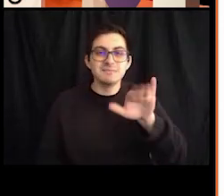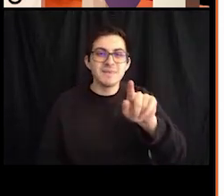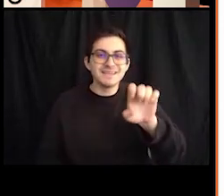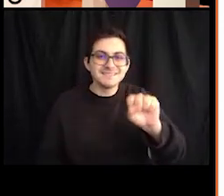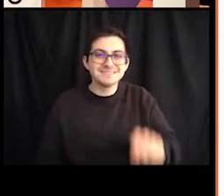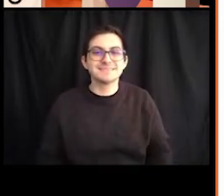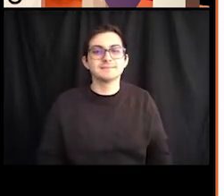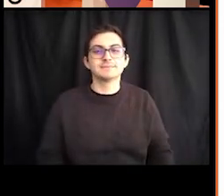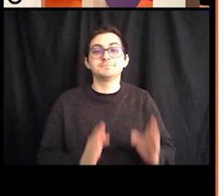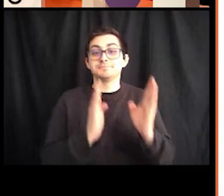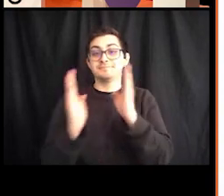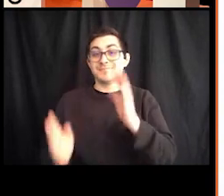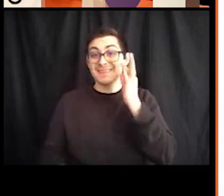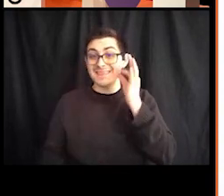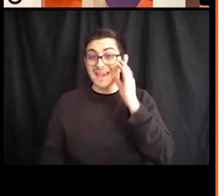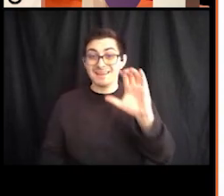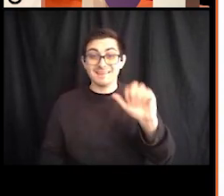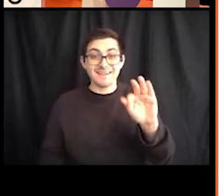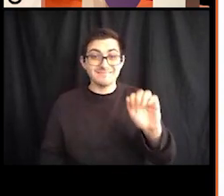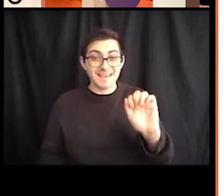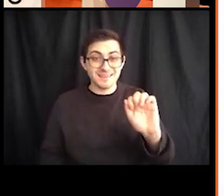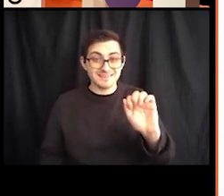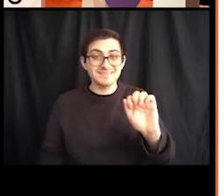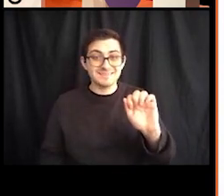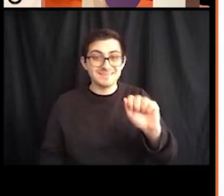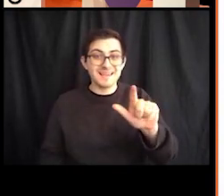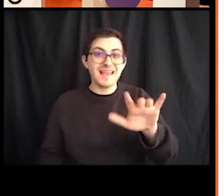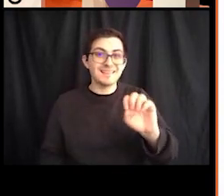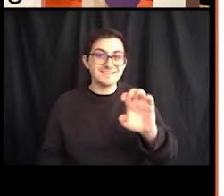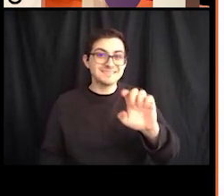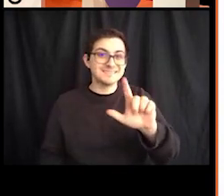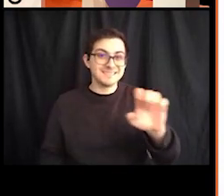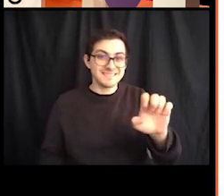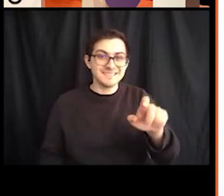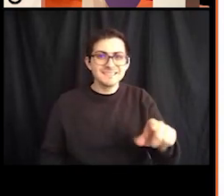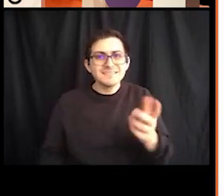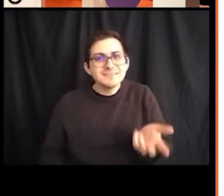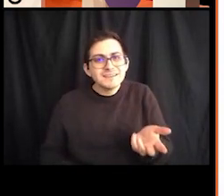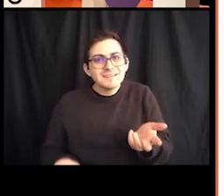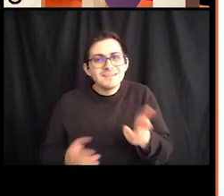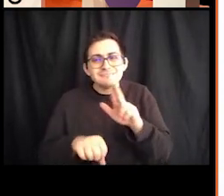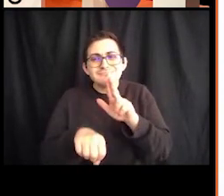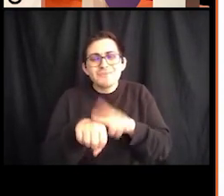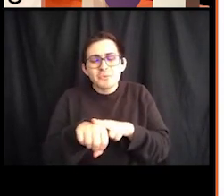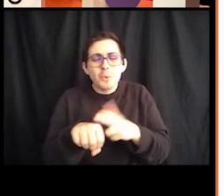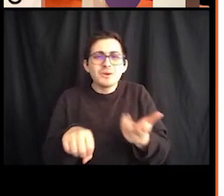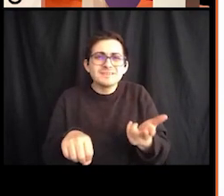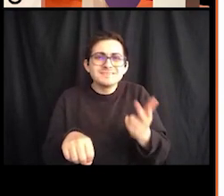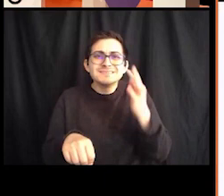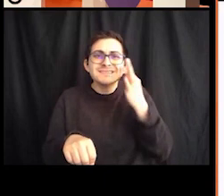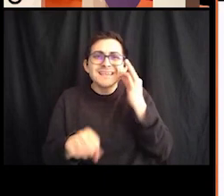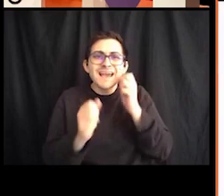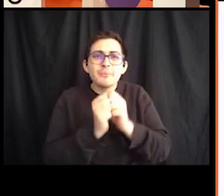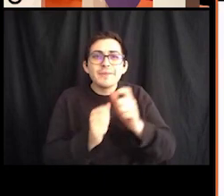We've got cat cafe, by Alice Lee. And who doesn't love a cat with a monocle? I'm in.